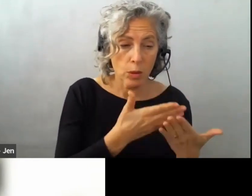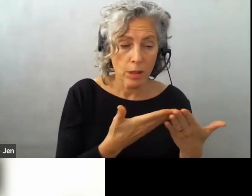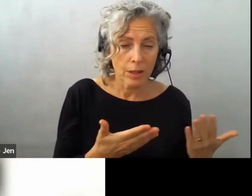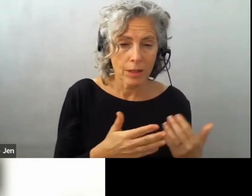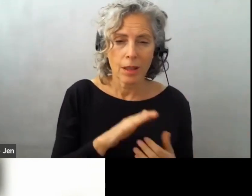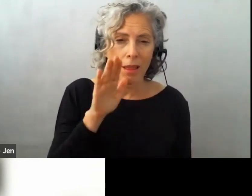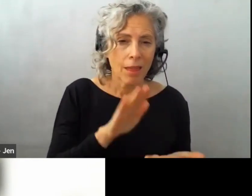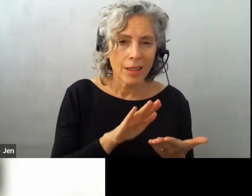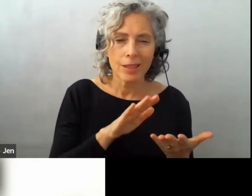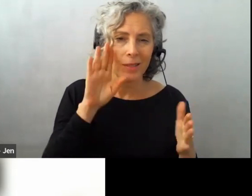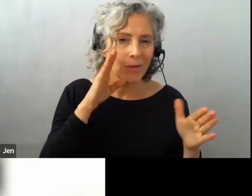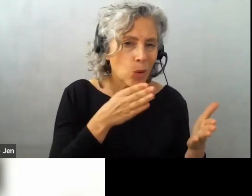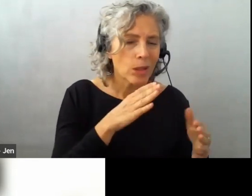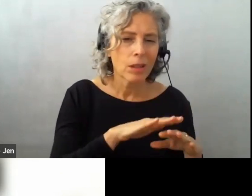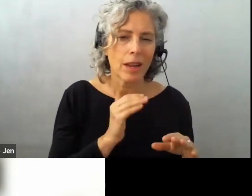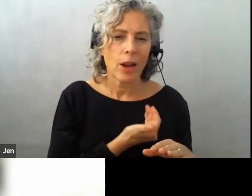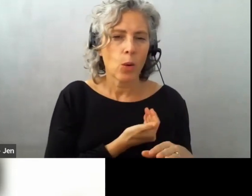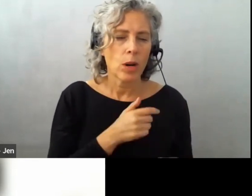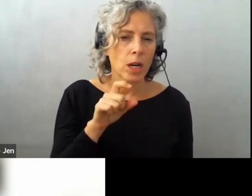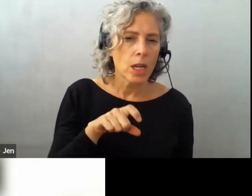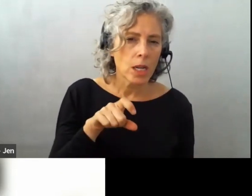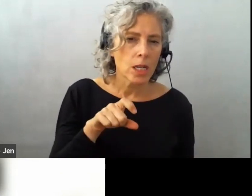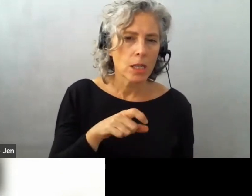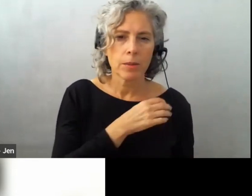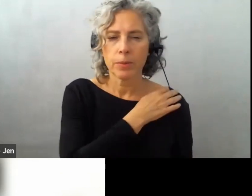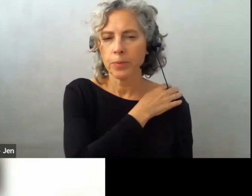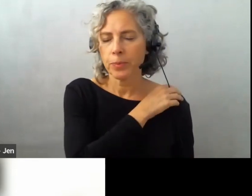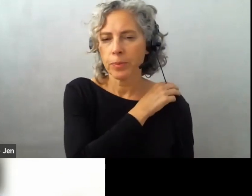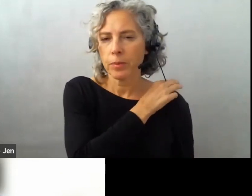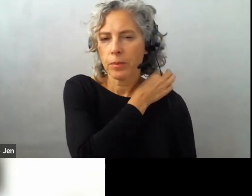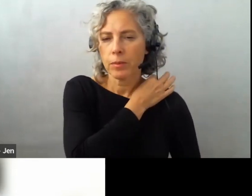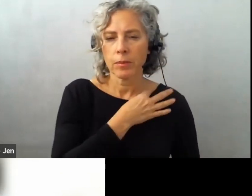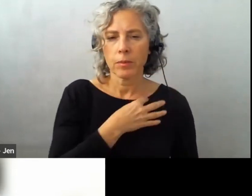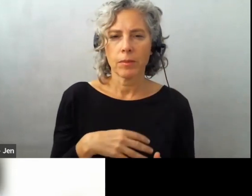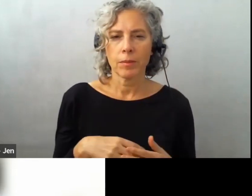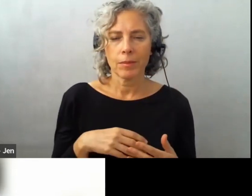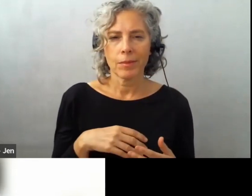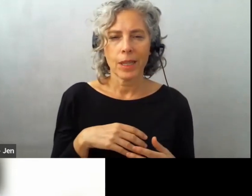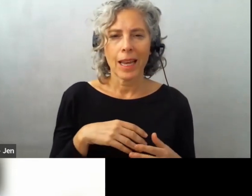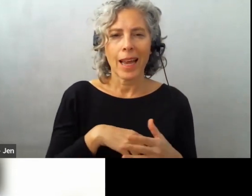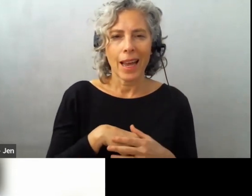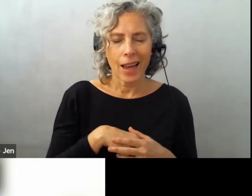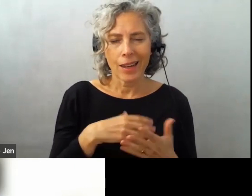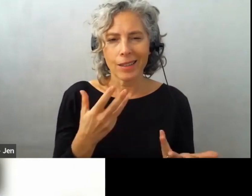being spent on our needs, outside the pandemic. And often